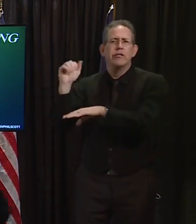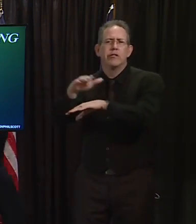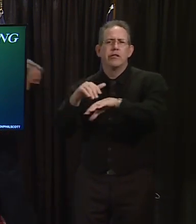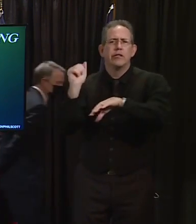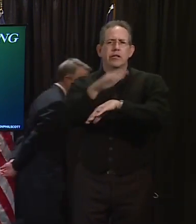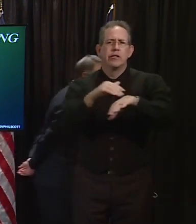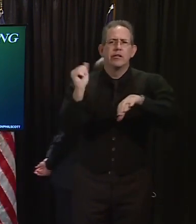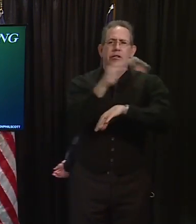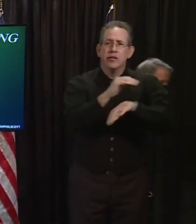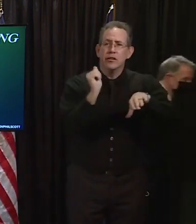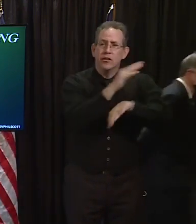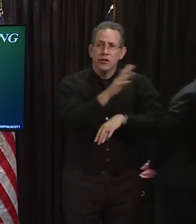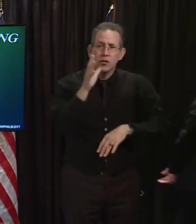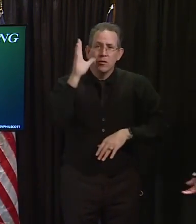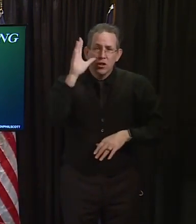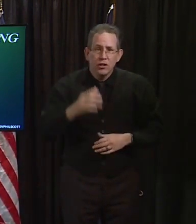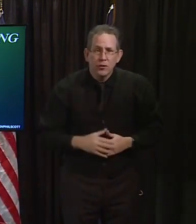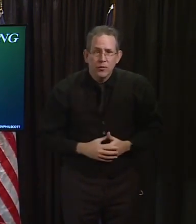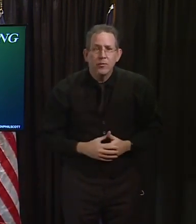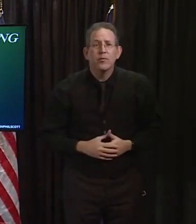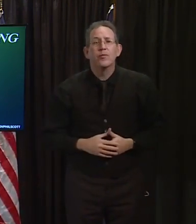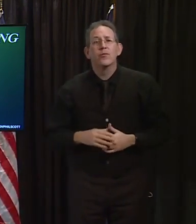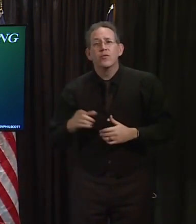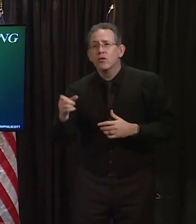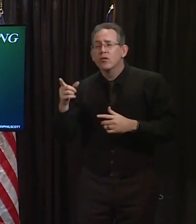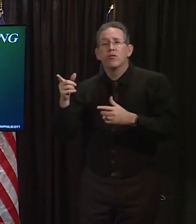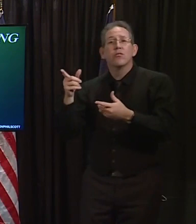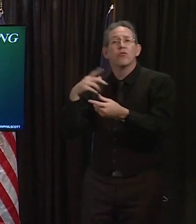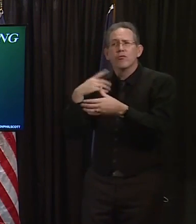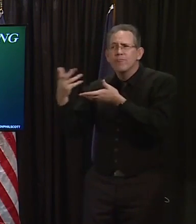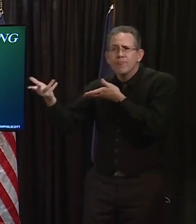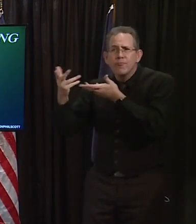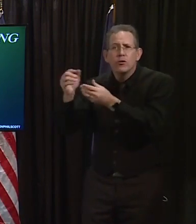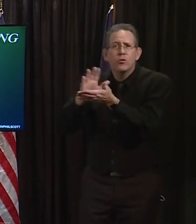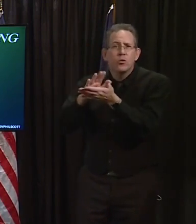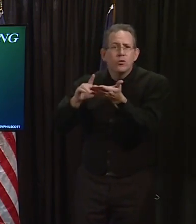heads and covid coordinators that they can transition to this new system when